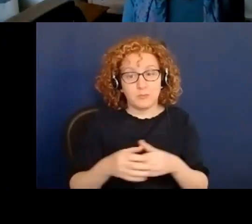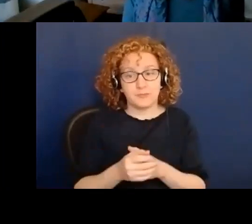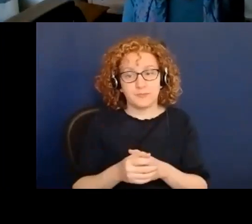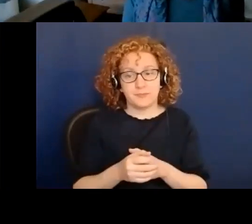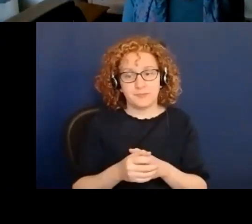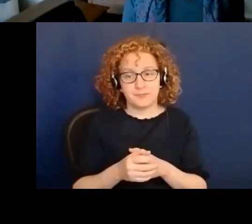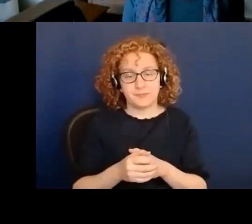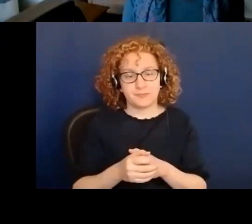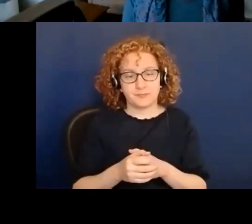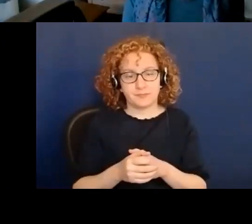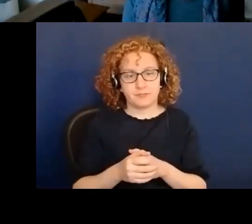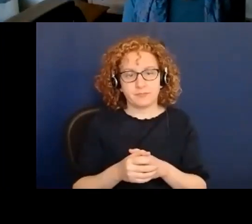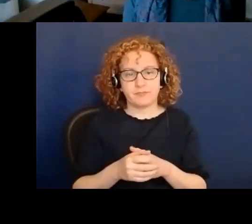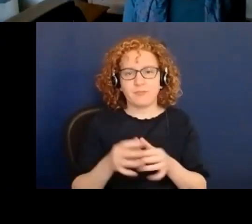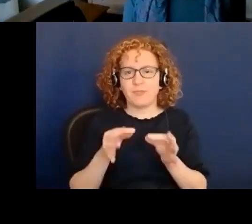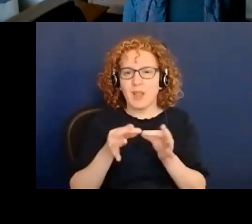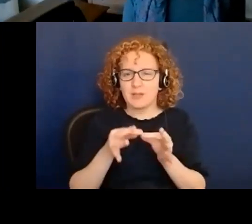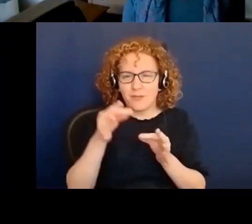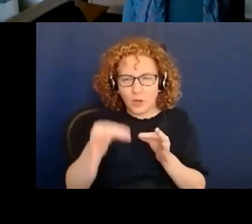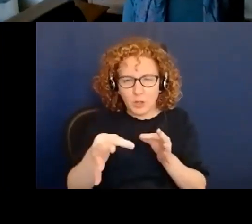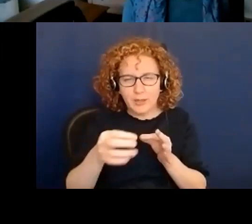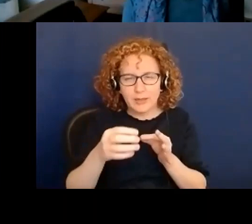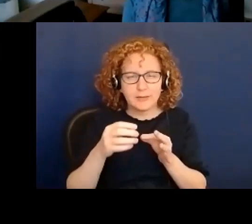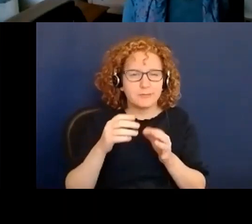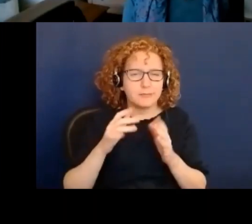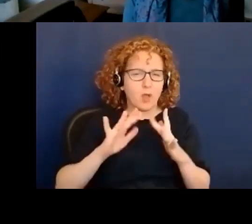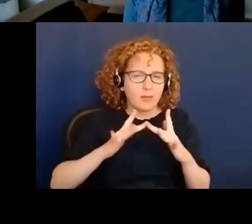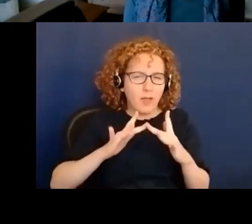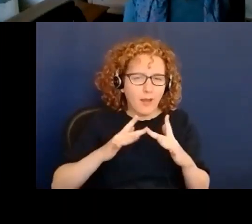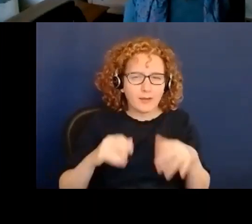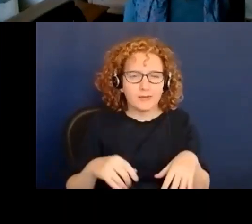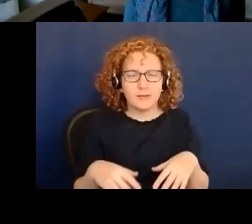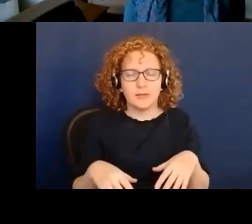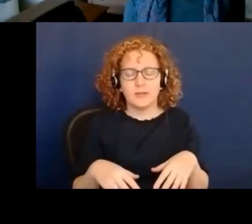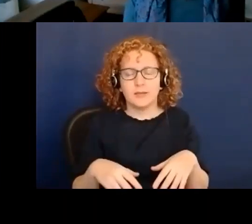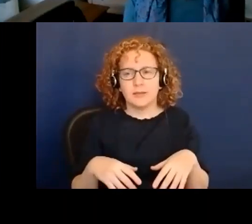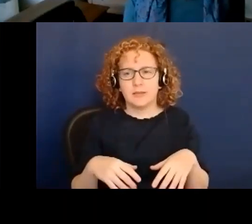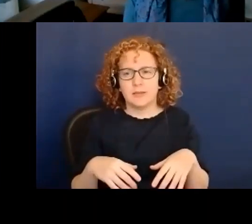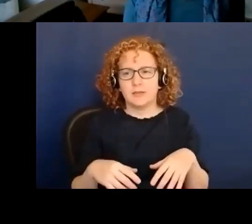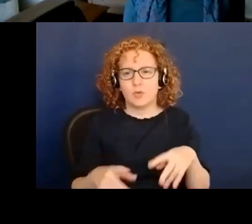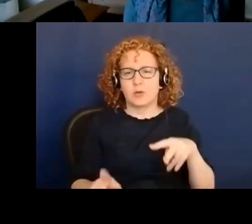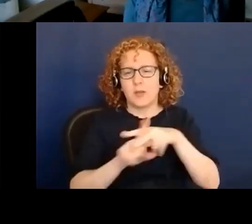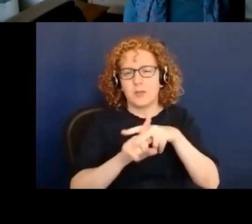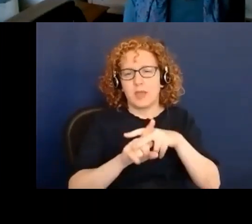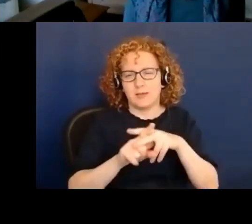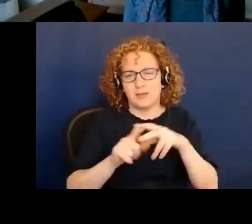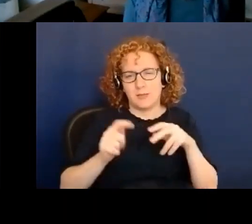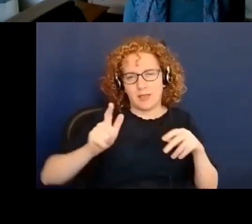deferring or doing online or just coming in a little bit later um and they were just in a